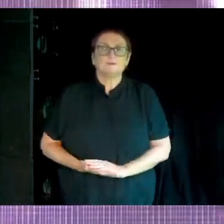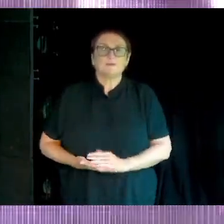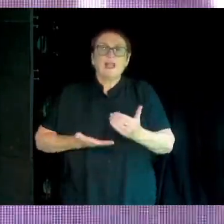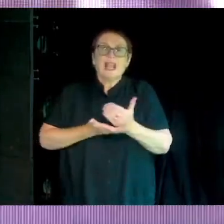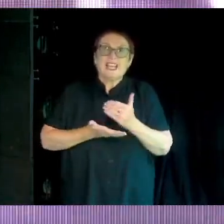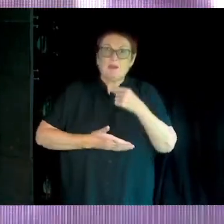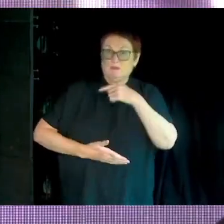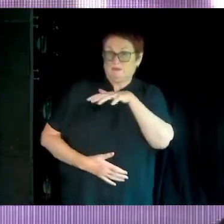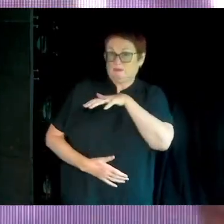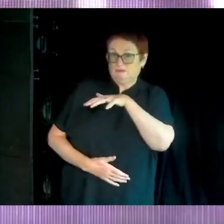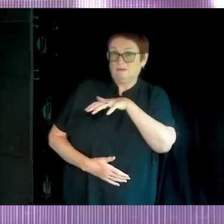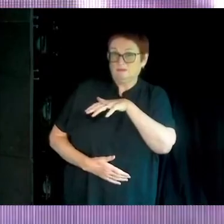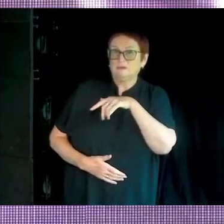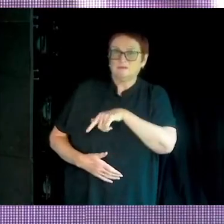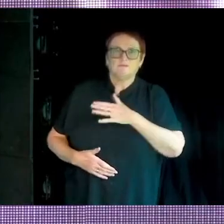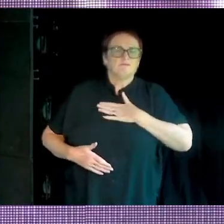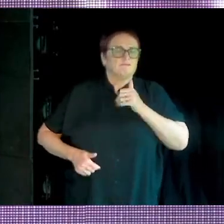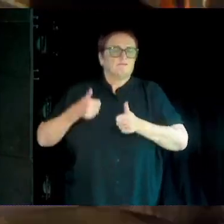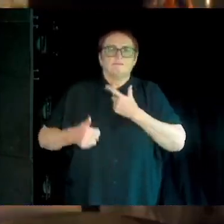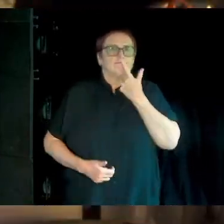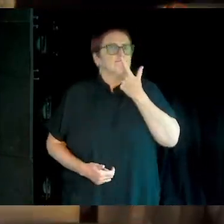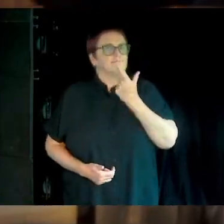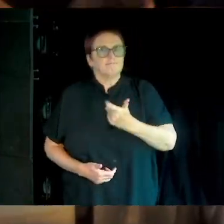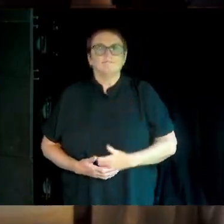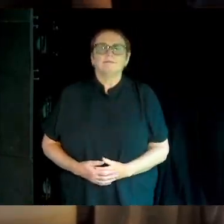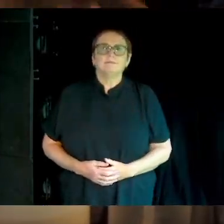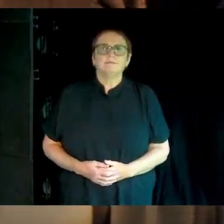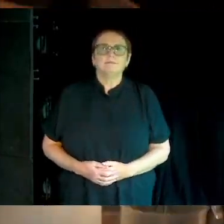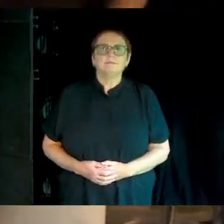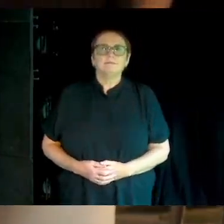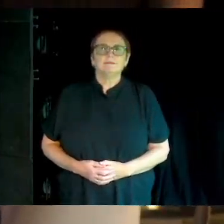part because that is actually one of my favorite favorite part to eat as well we don't normally try